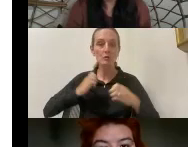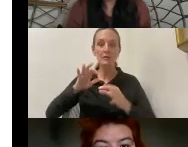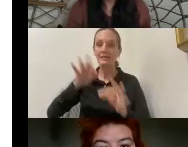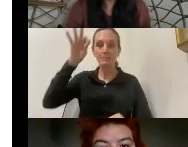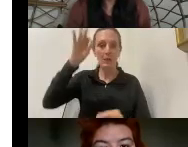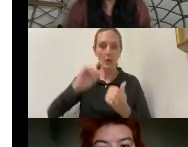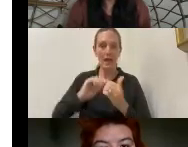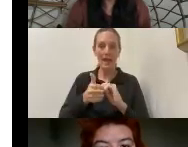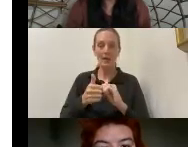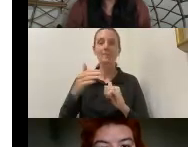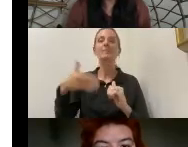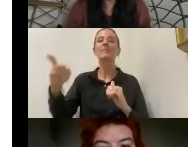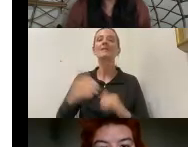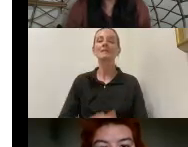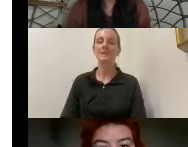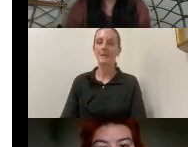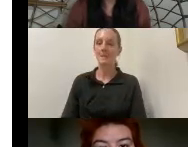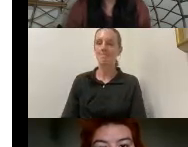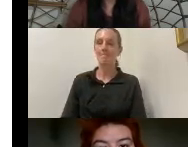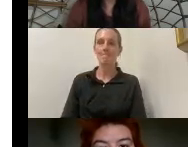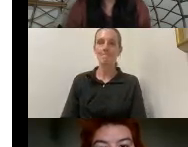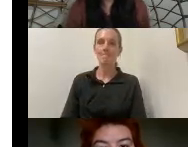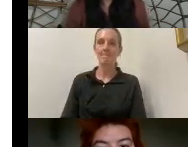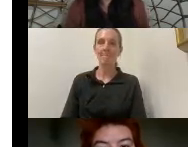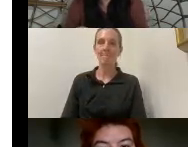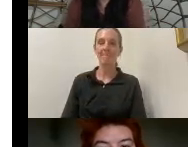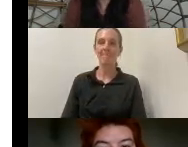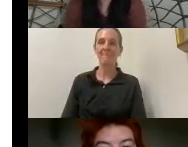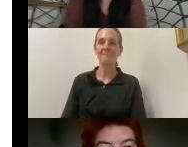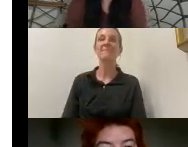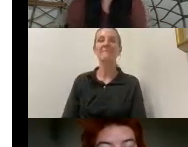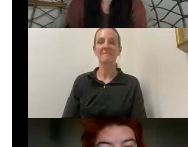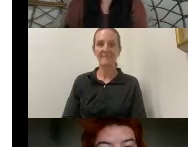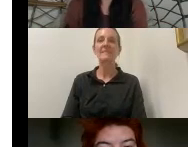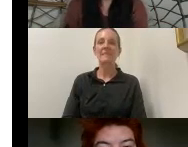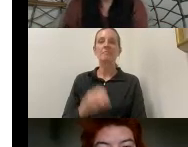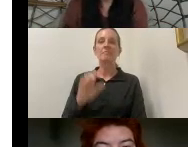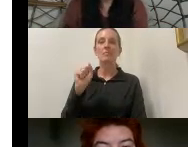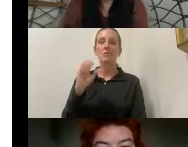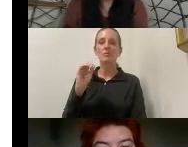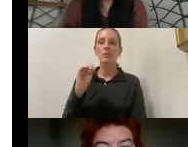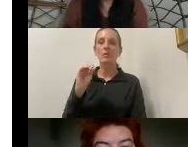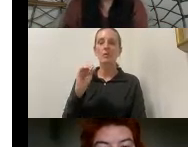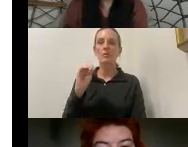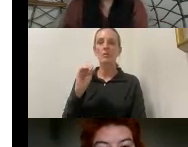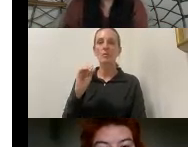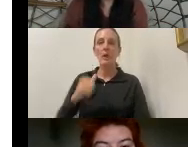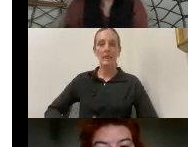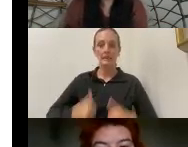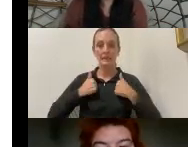Next slide please. Yeah so living through a climate disaster.